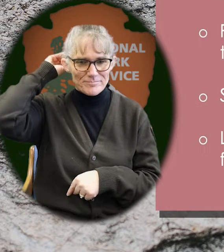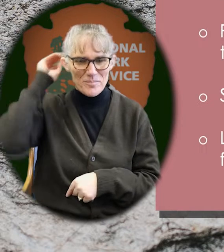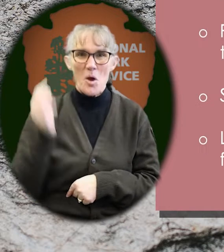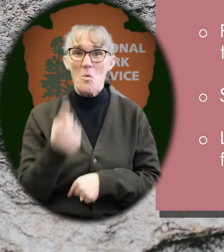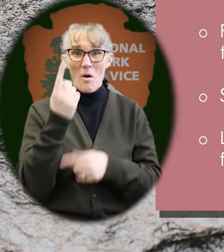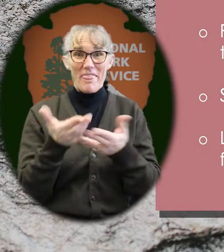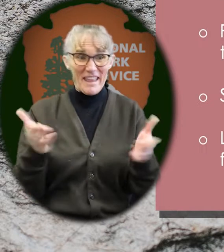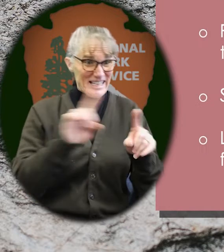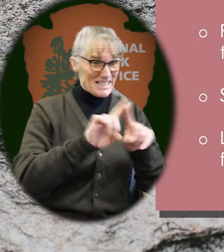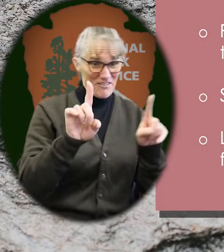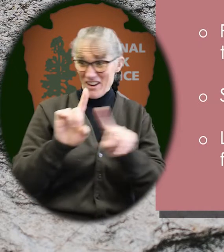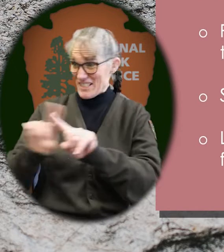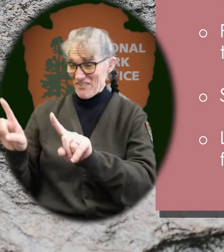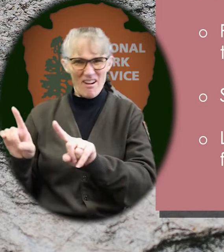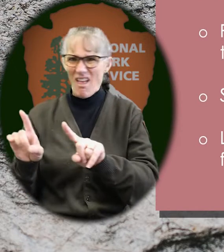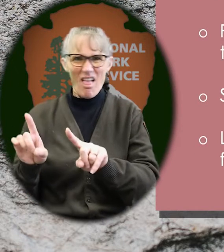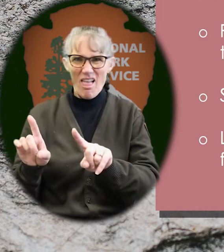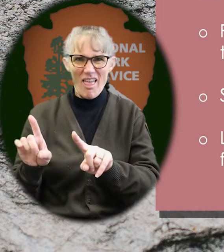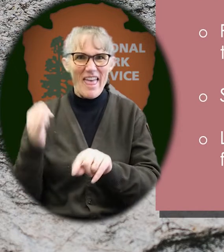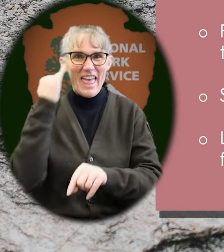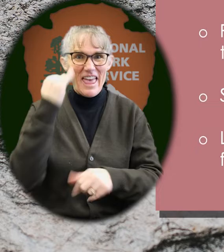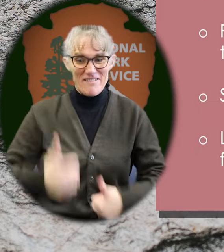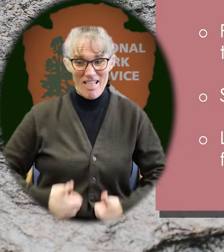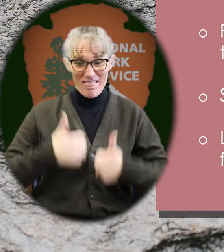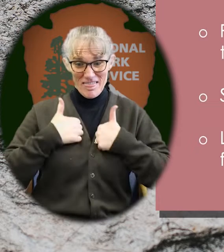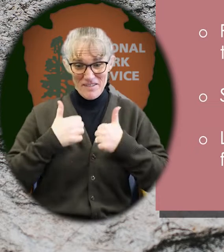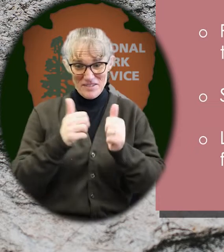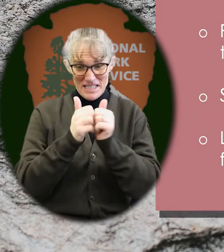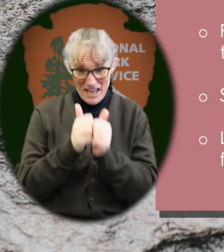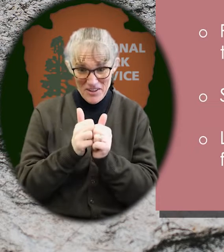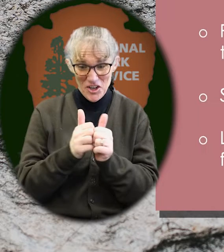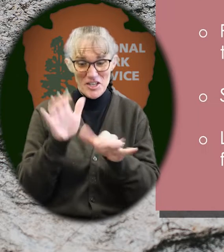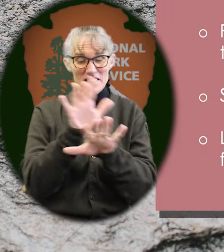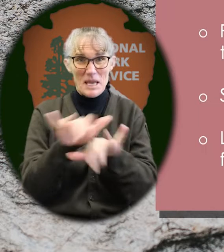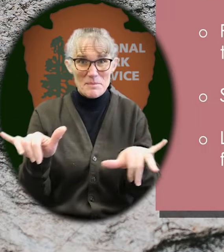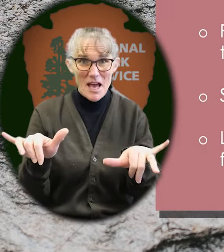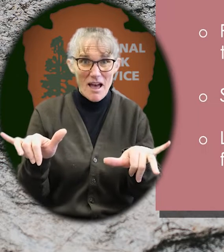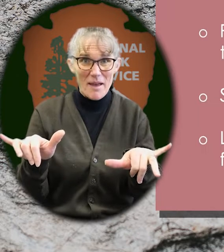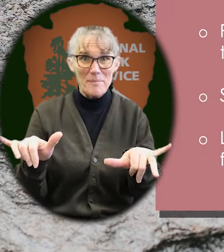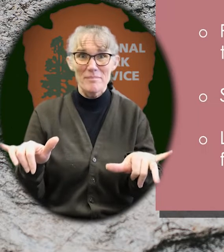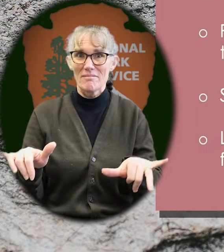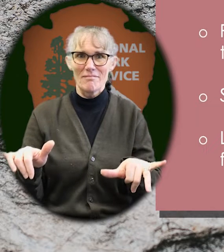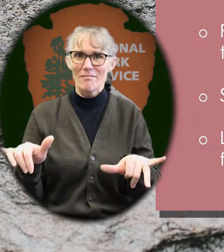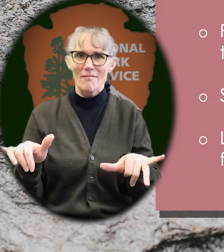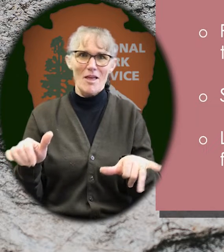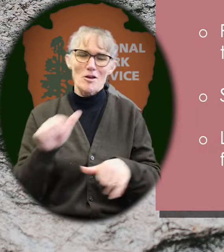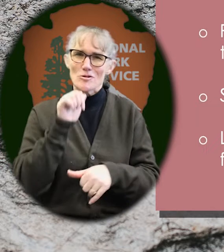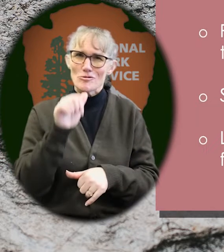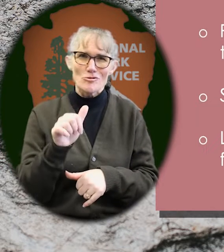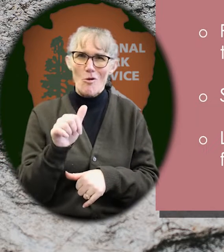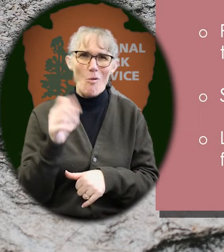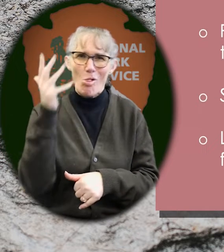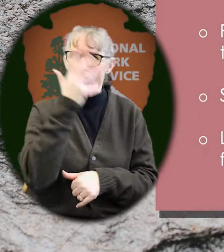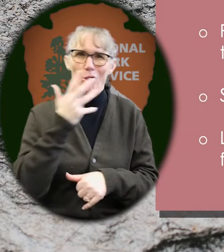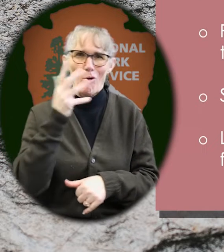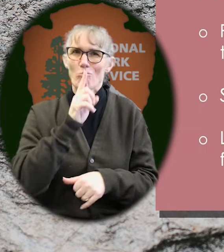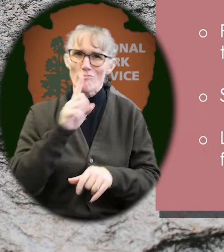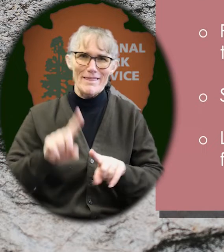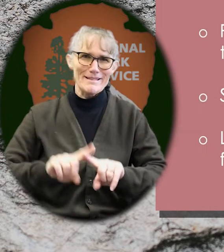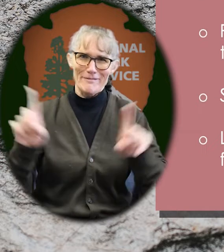um especially if they were living uh in the same place at the same time and um are not abundantly different from each other.